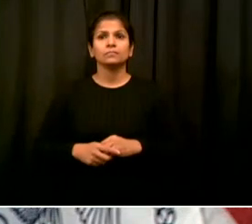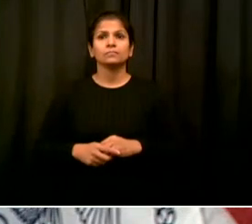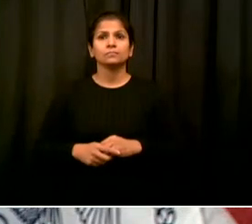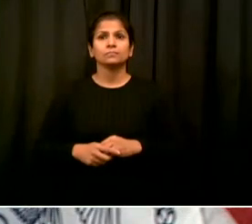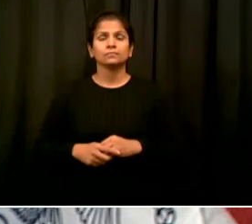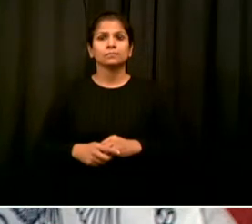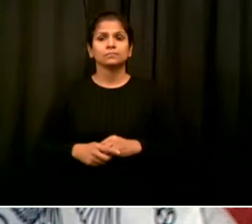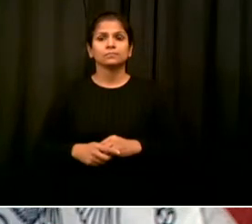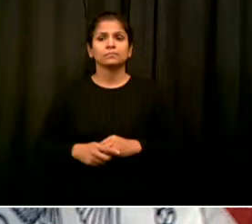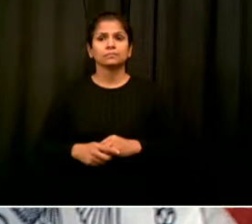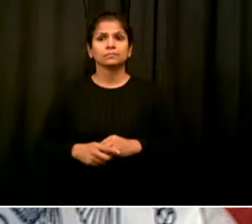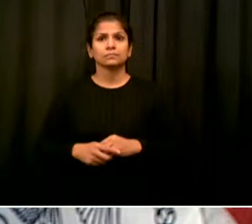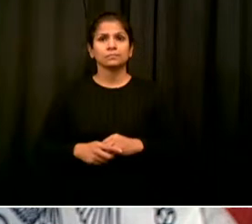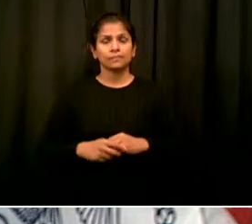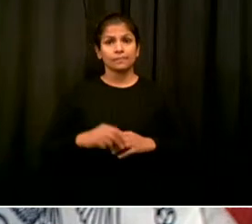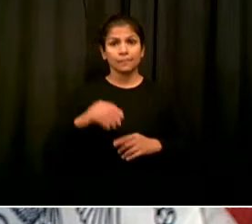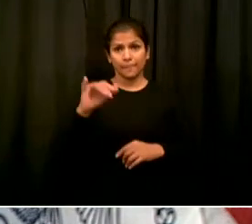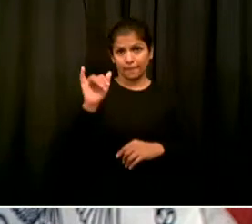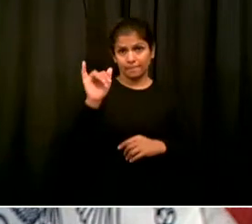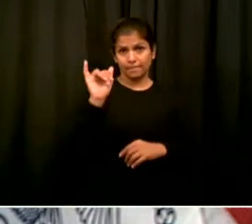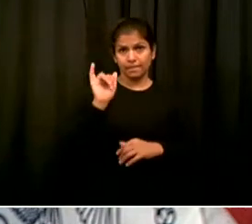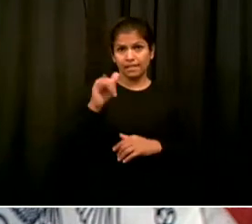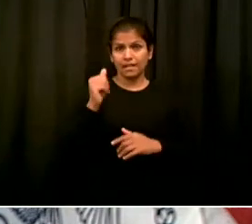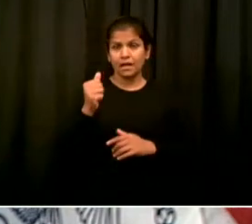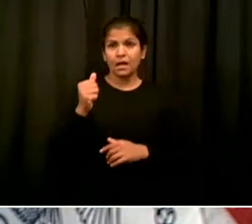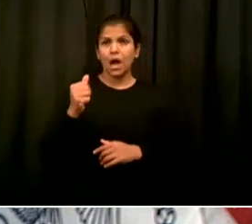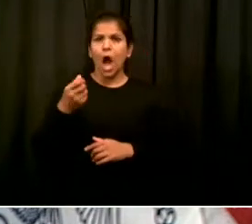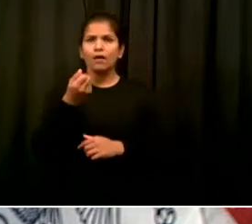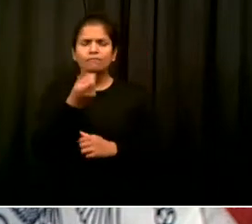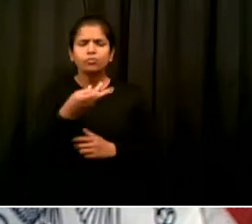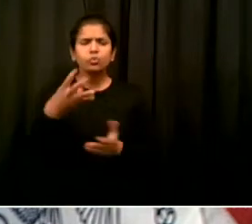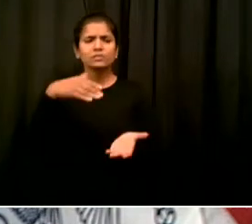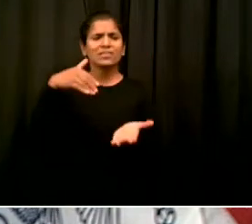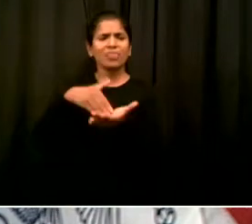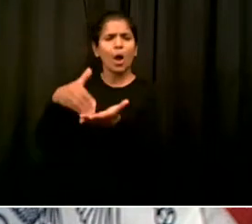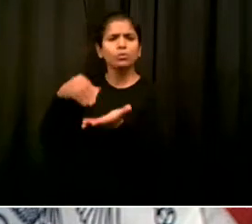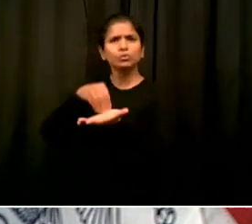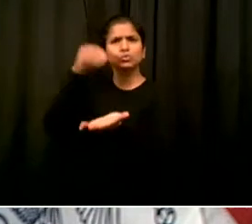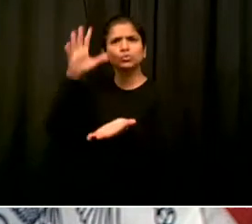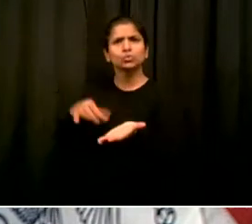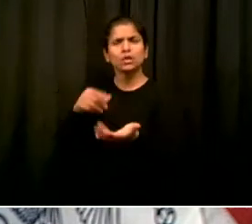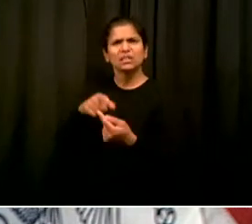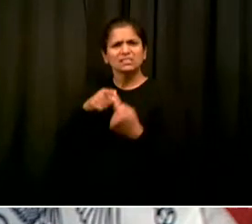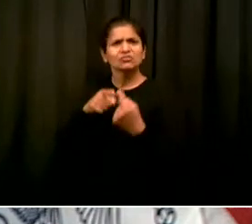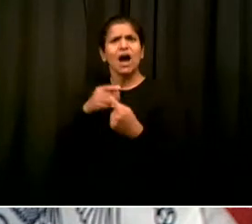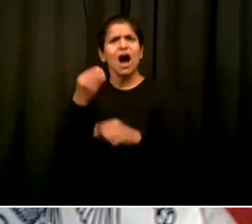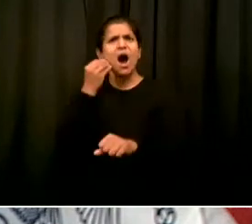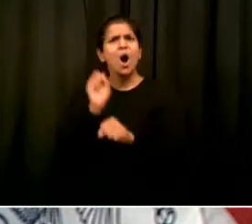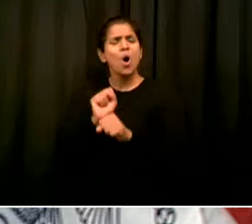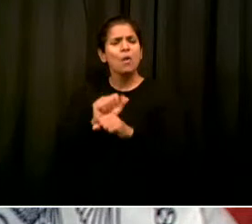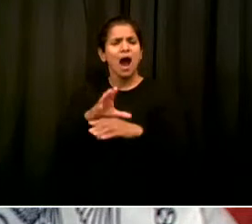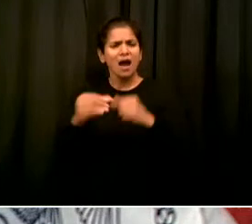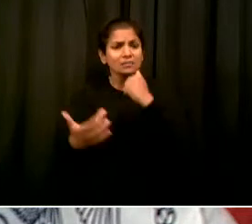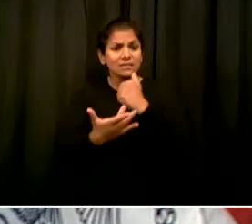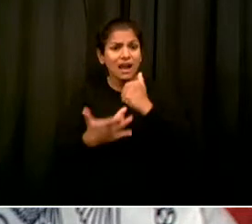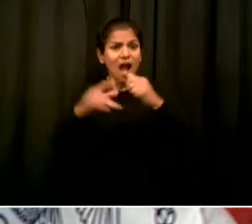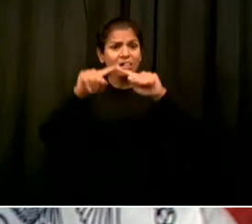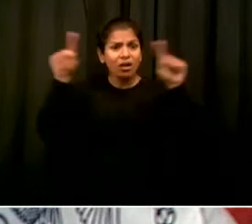PROBLEM WITH GETTING THE WORK DONE IS THTH AT CONNECTIVITY ISSUE. AS WE'VE SEEN, THERE ARE THOUOUNDSAS S OF KI